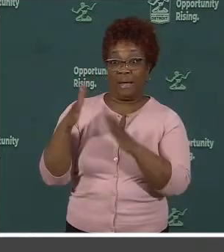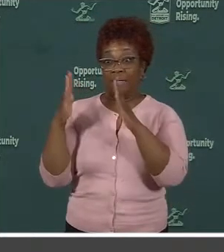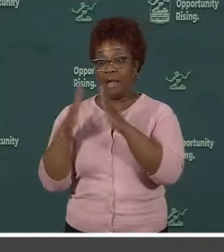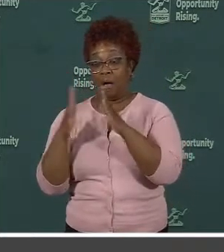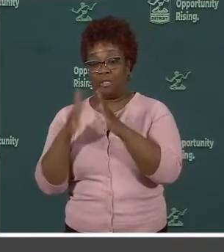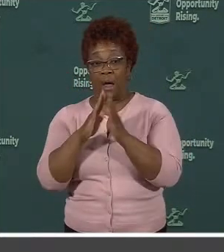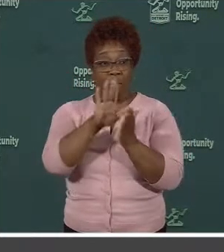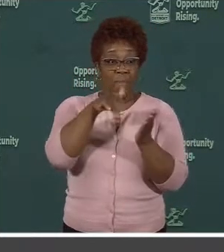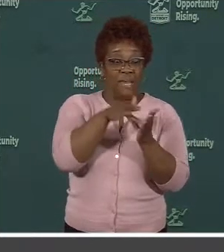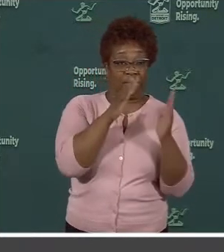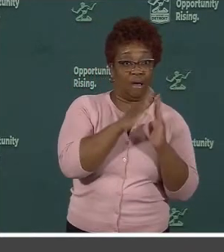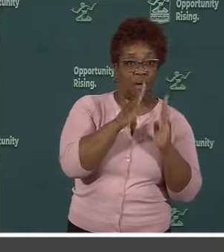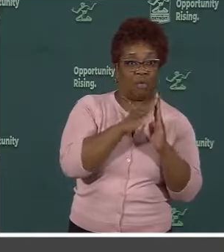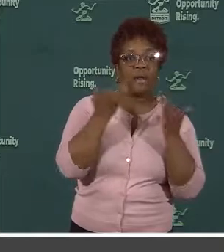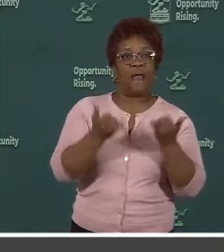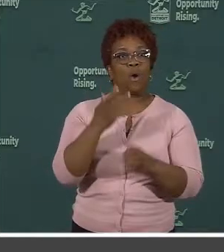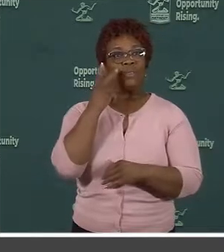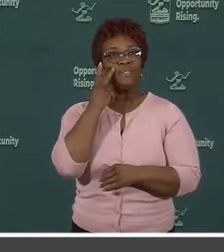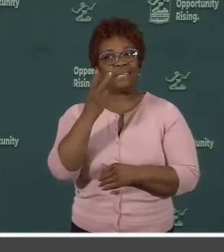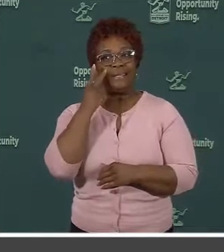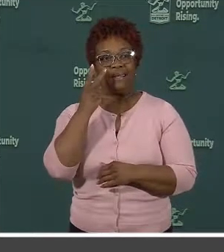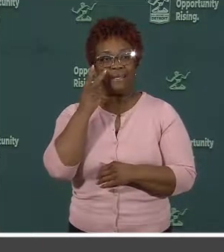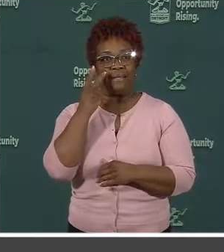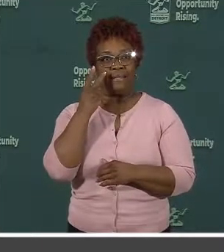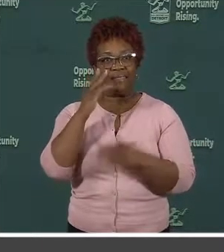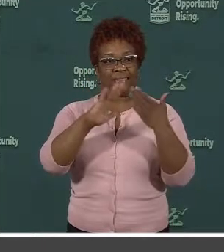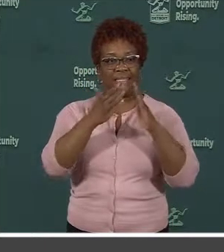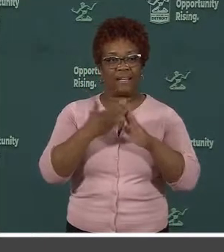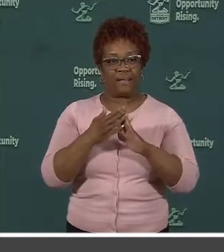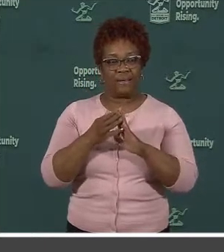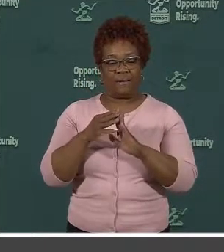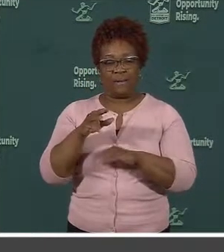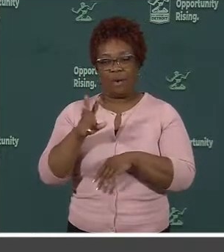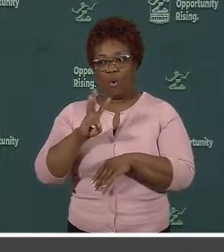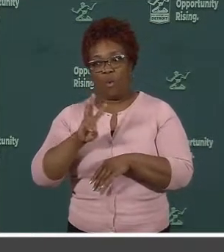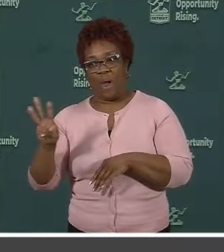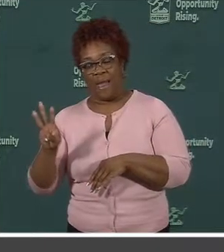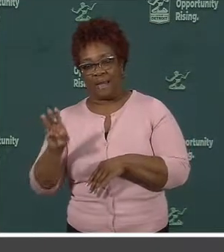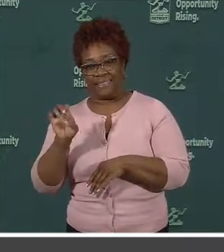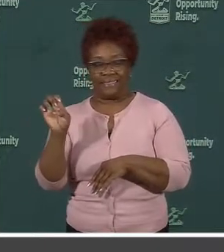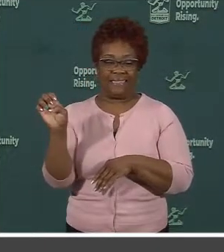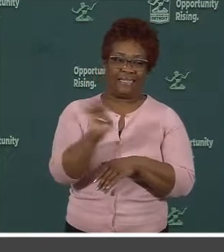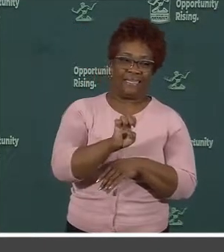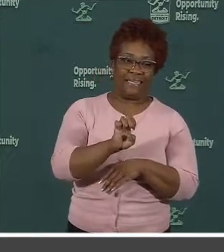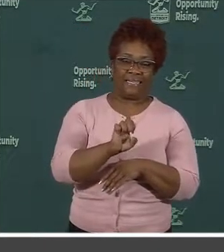CITY FROM WEST SIDE TO THE EAST SIDE TO SOUTHWEST PROPERTY VALUES RISING IN EVERY CORNER